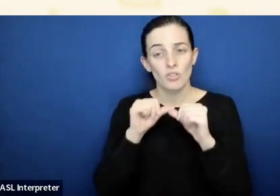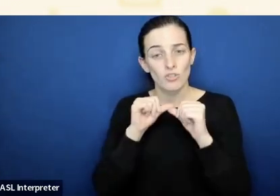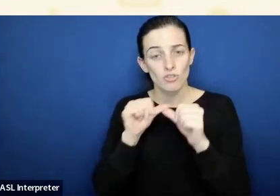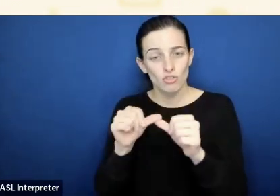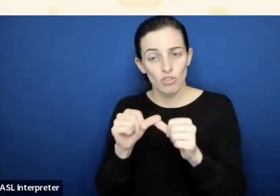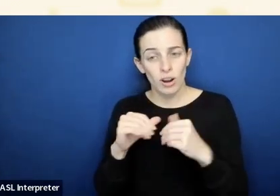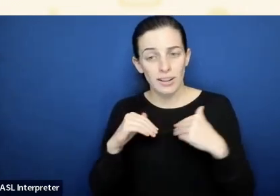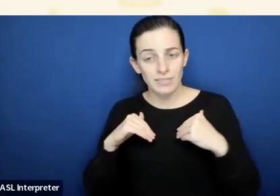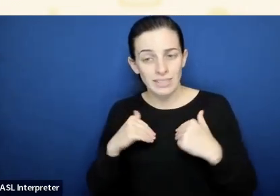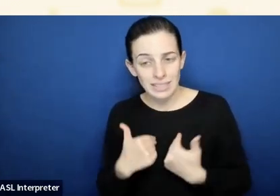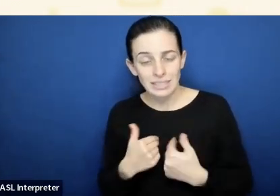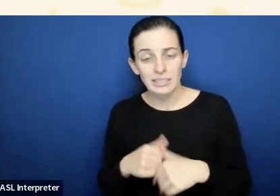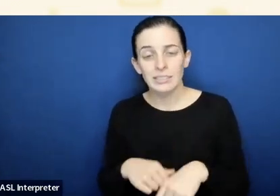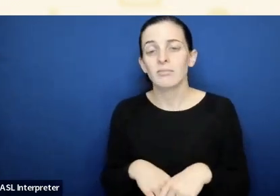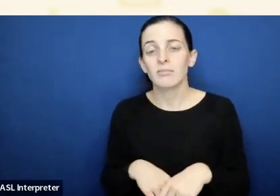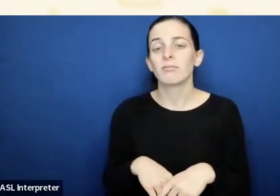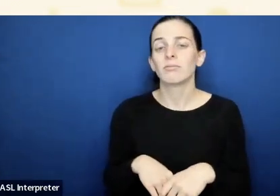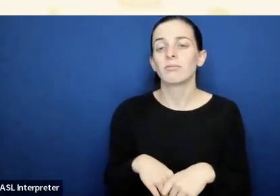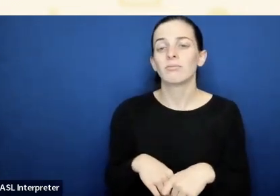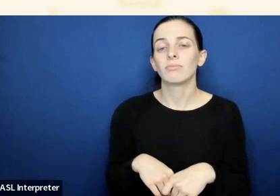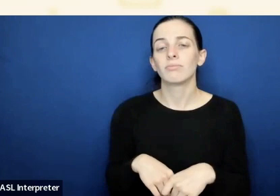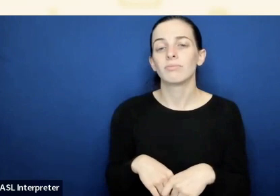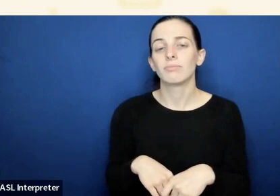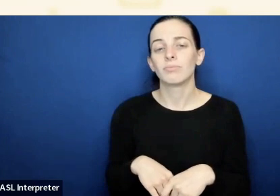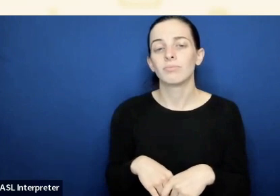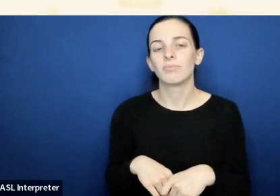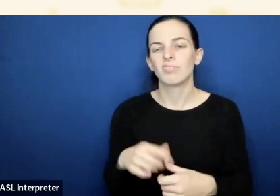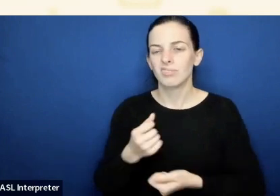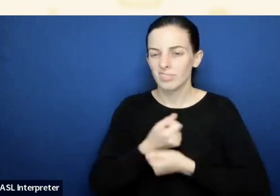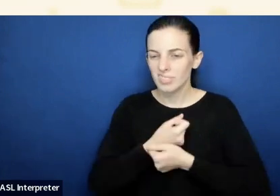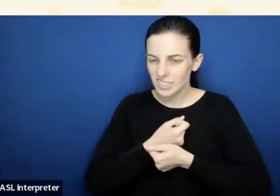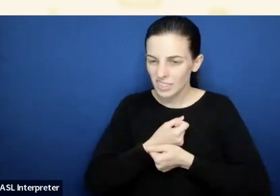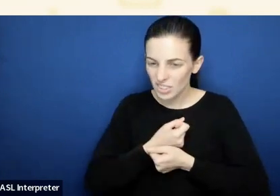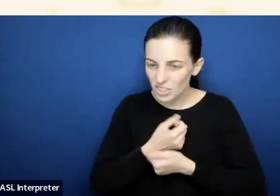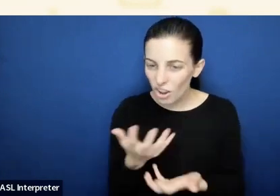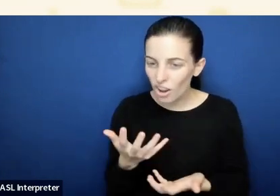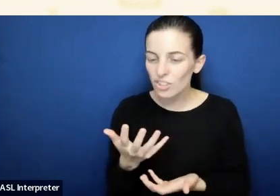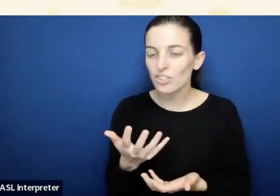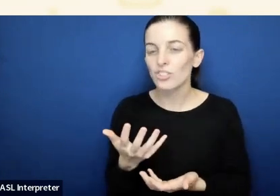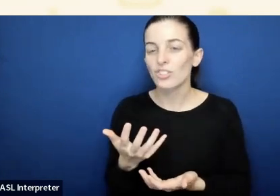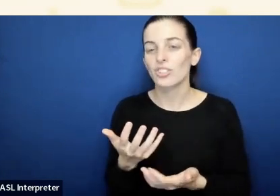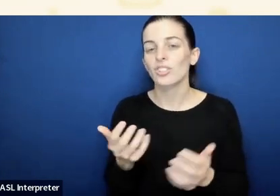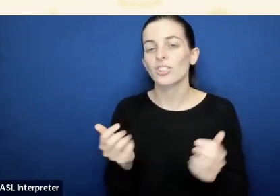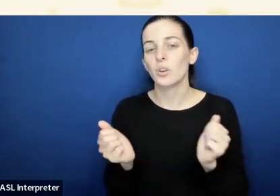and the exhaustion which comes with chronic fatigue,